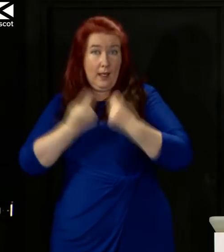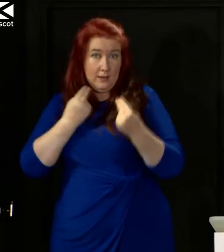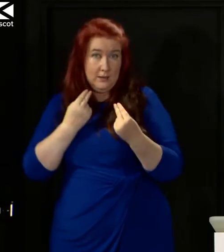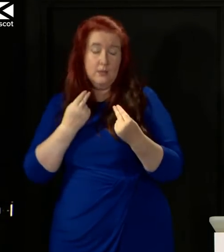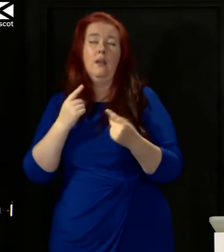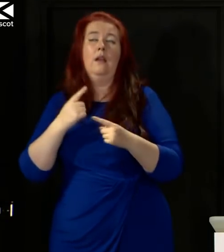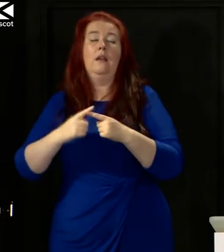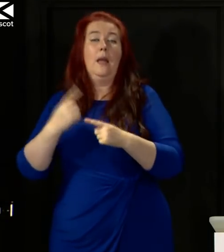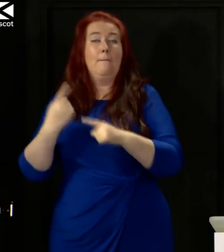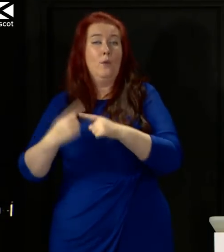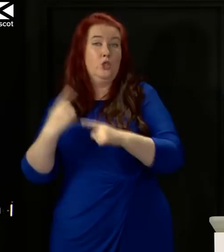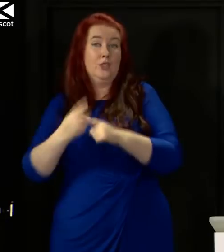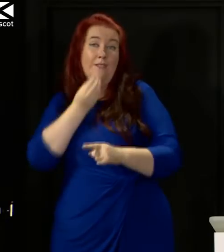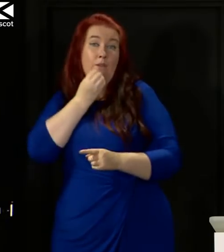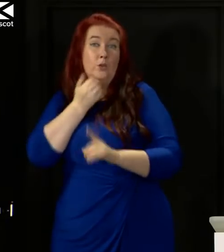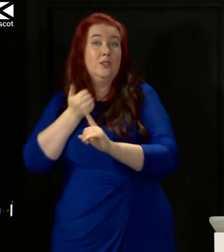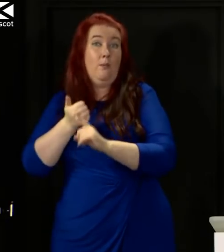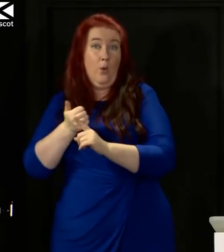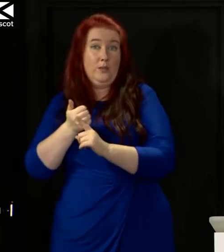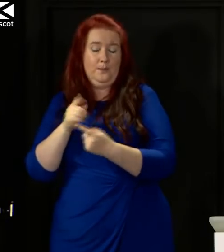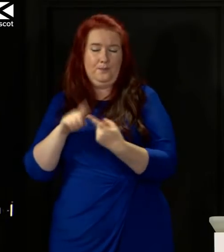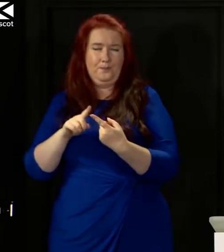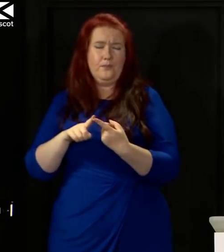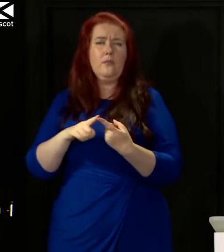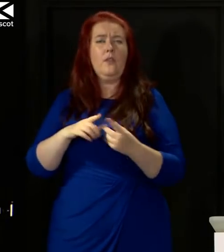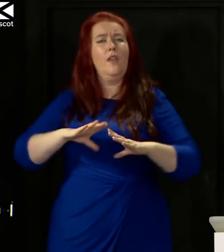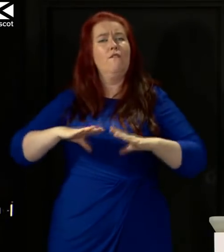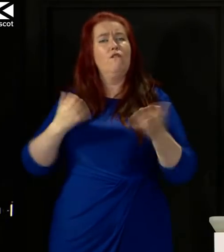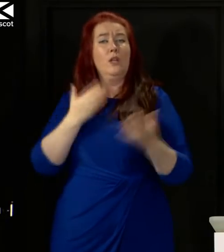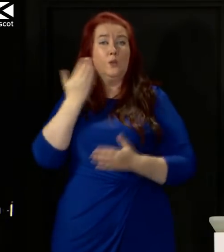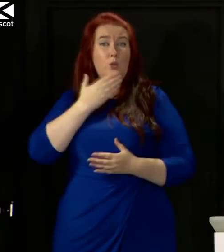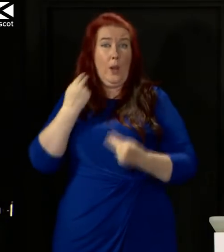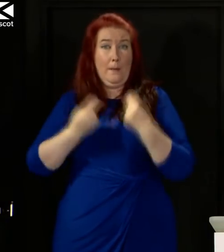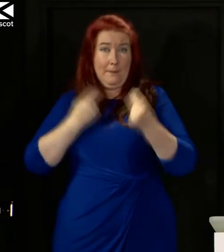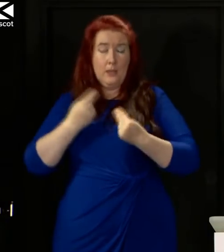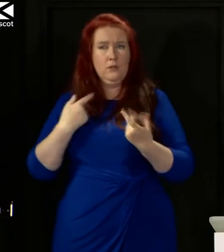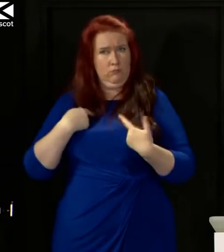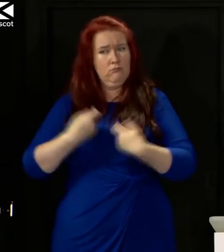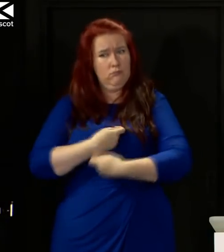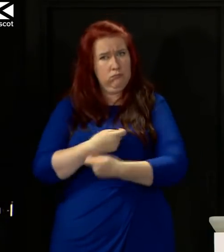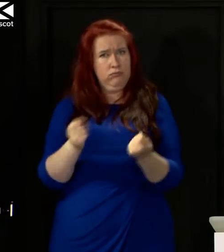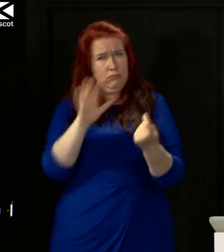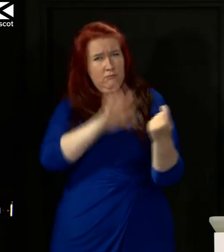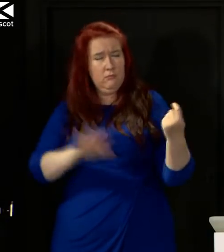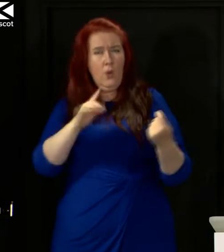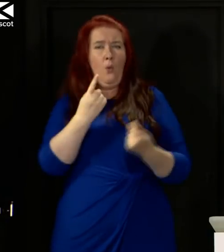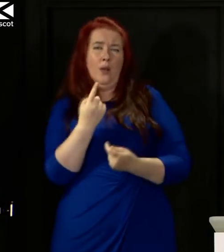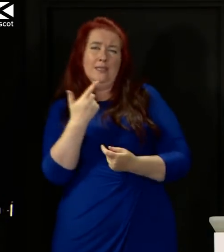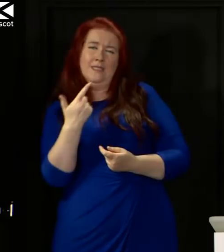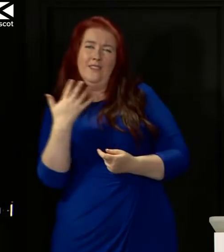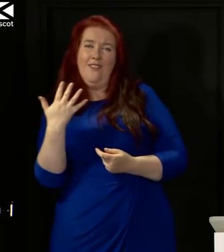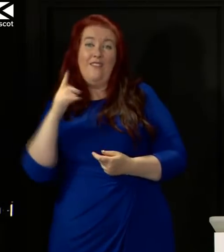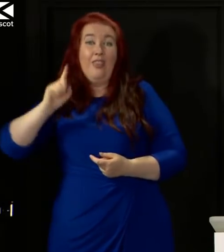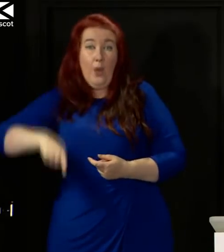more generally. Free school meals are currently being made available to around 175,000 children across